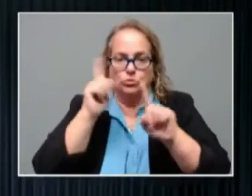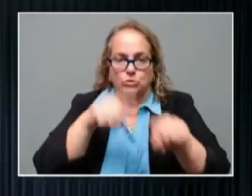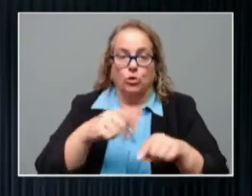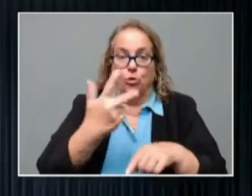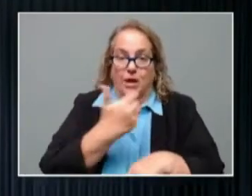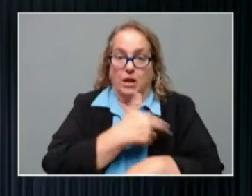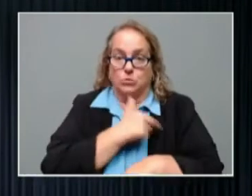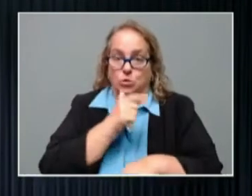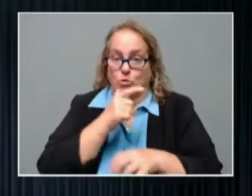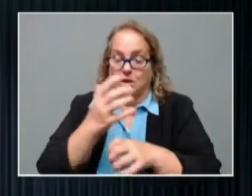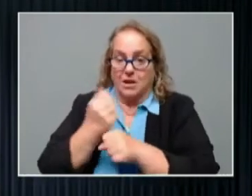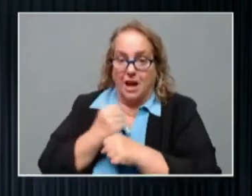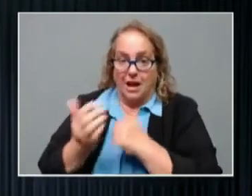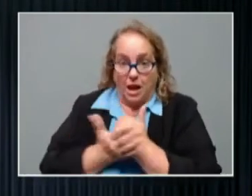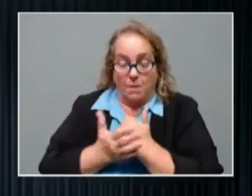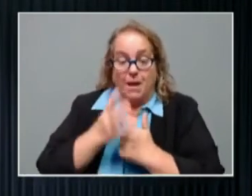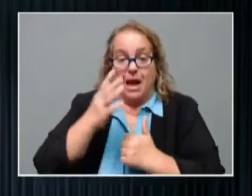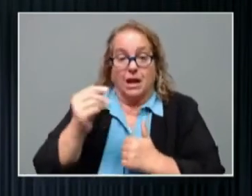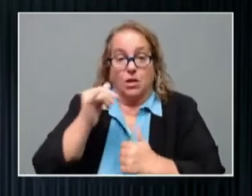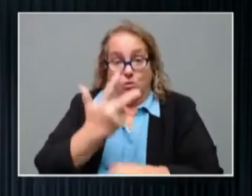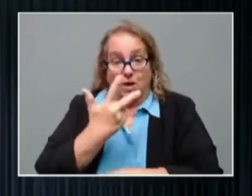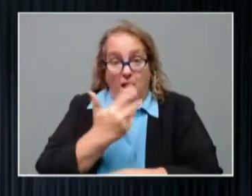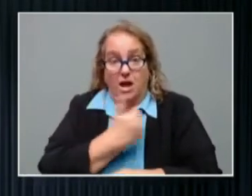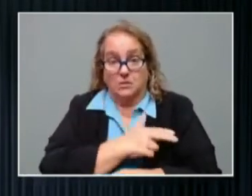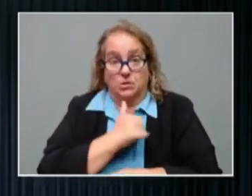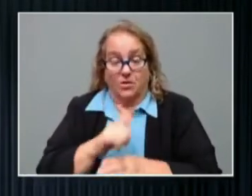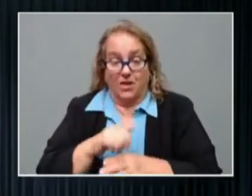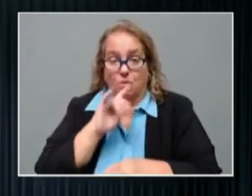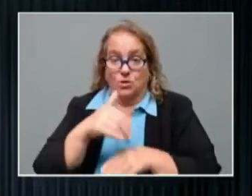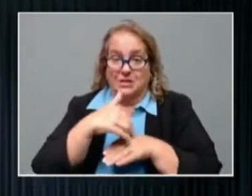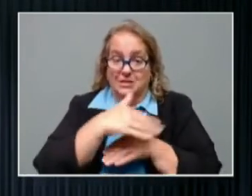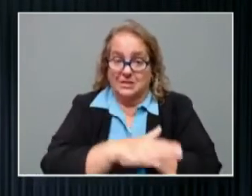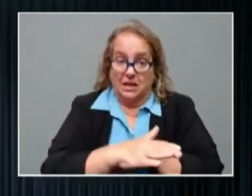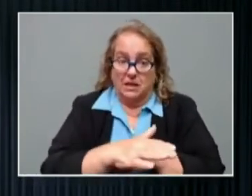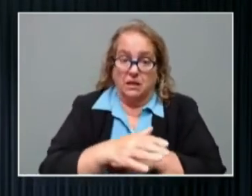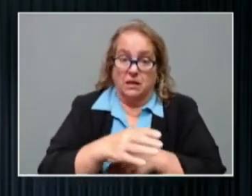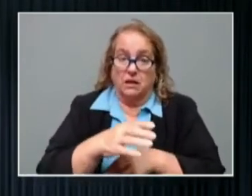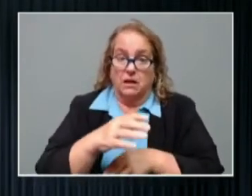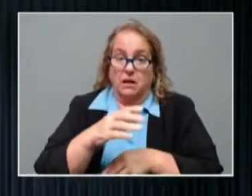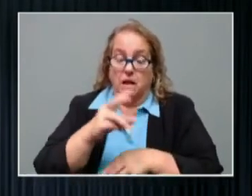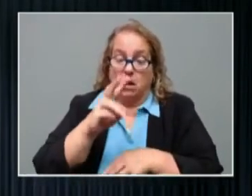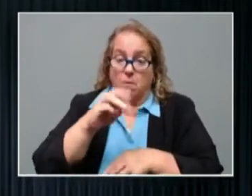antibodies assistance or did you get a response on those three requests and